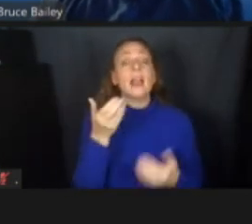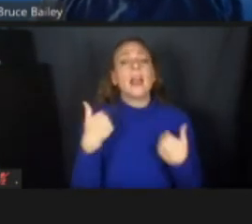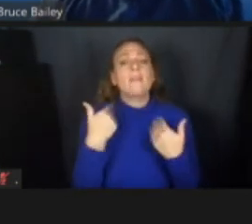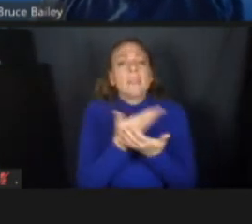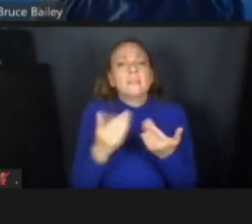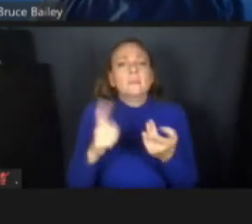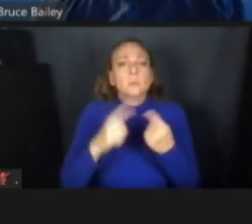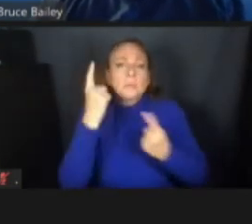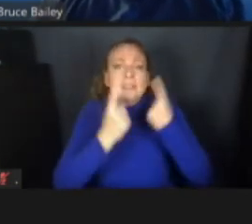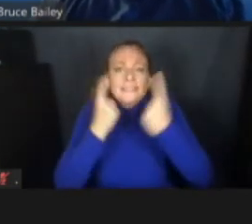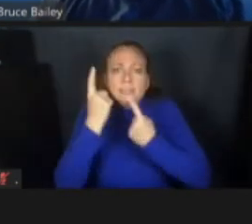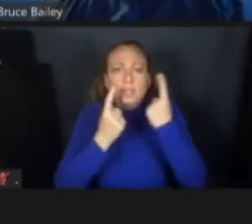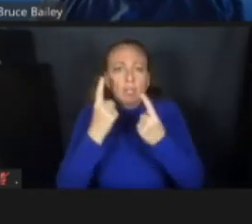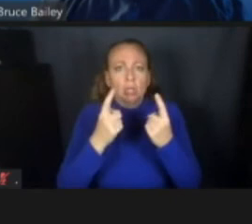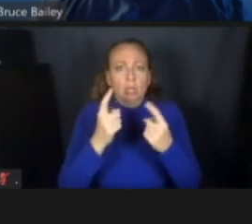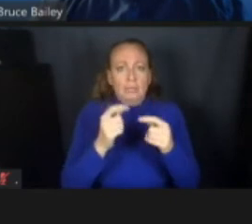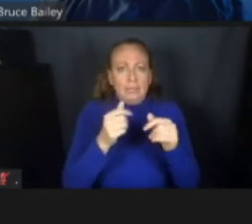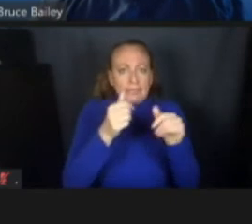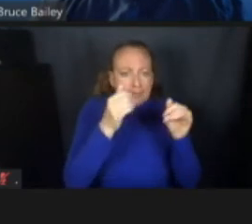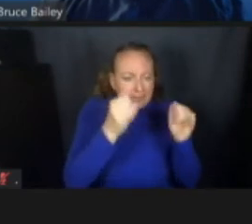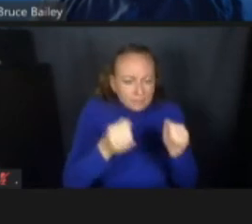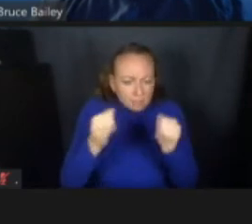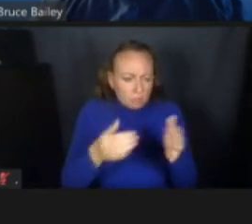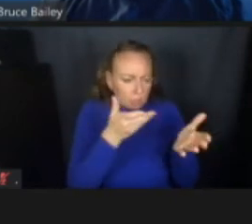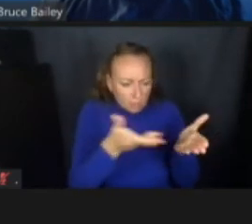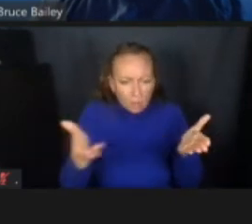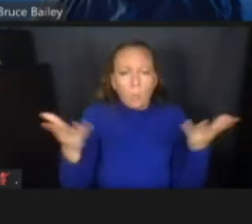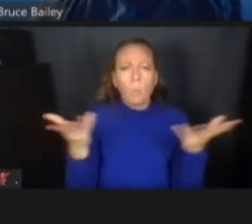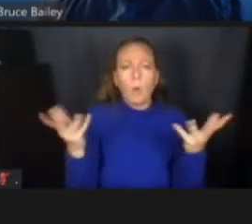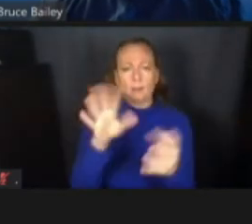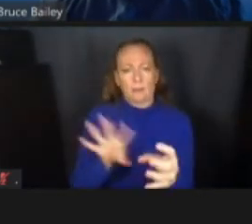in what is involved in your XR technology.